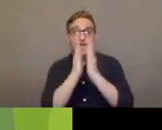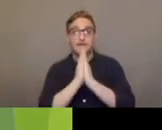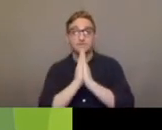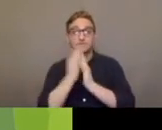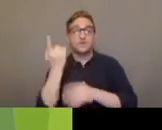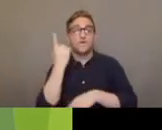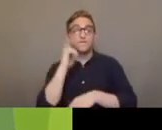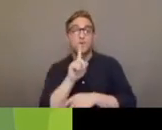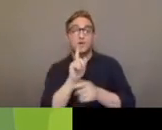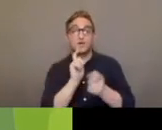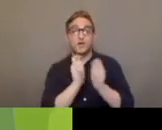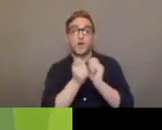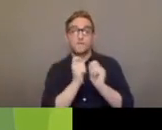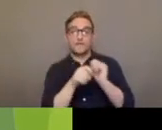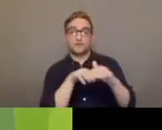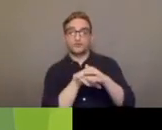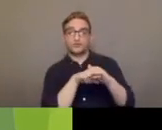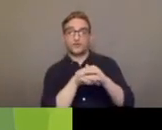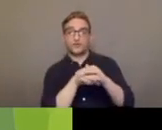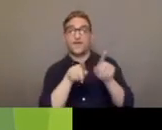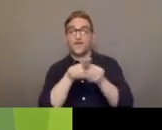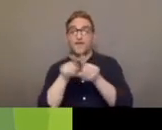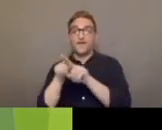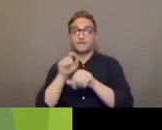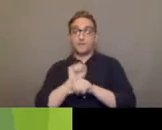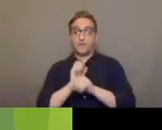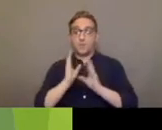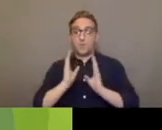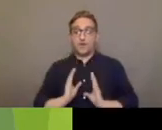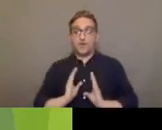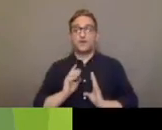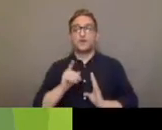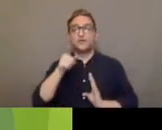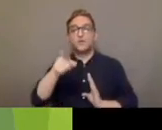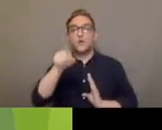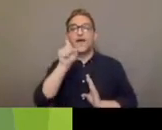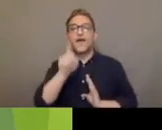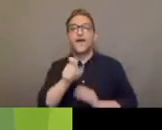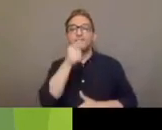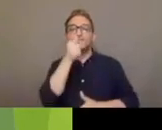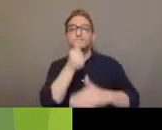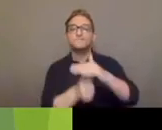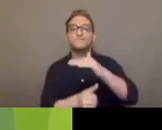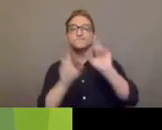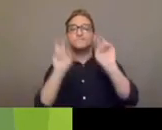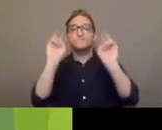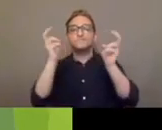or employee you have to kind of fall into this what I call kind of narrow window or